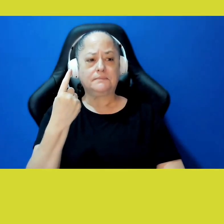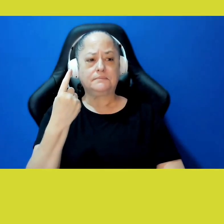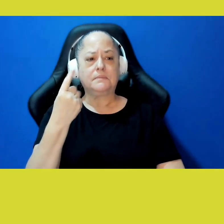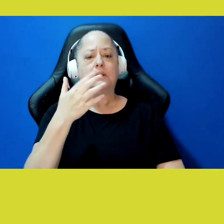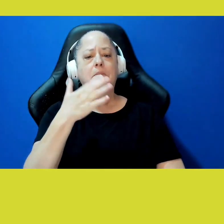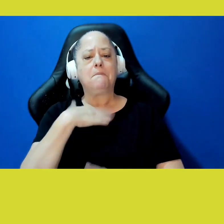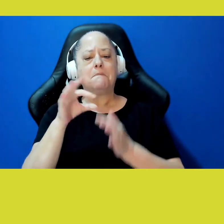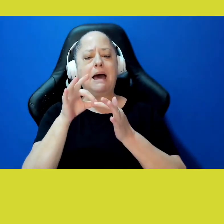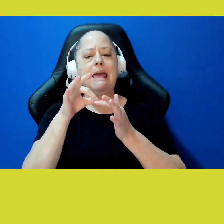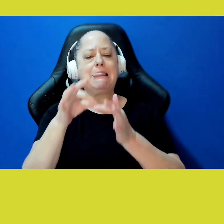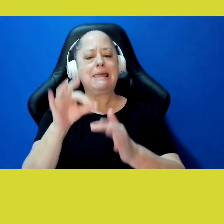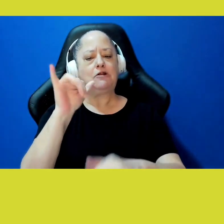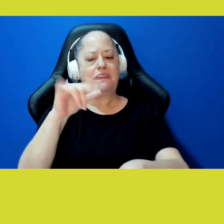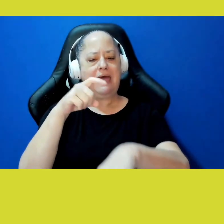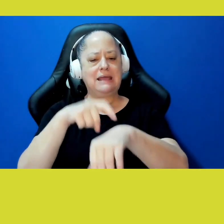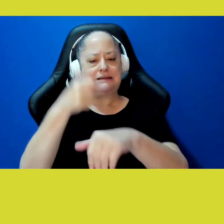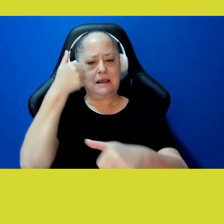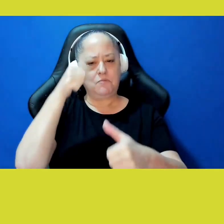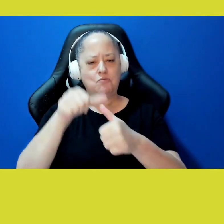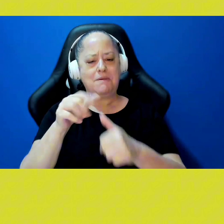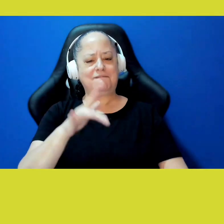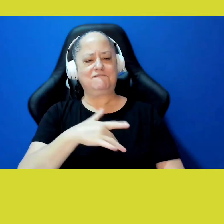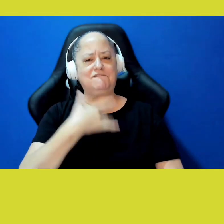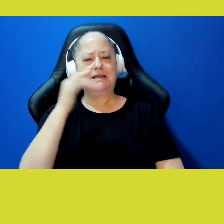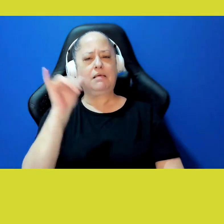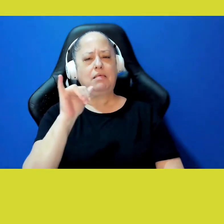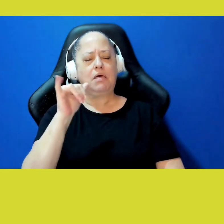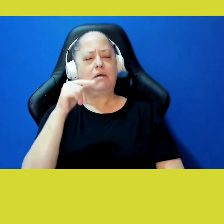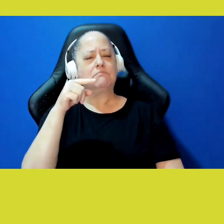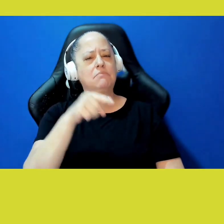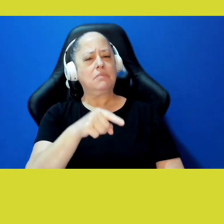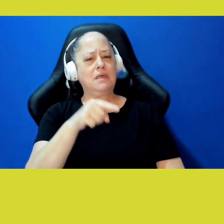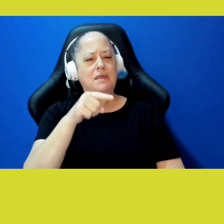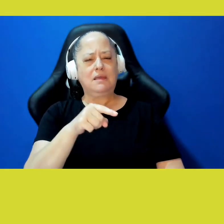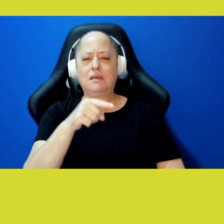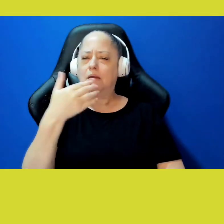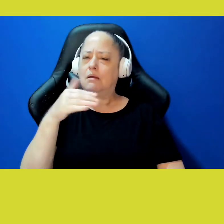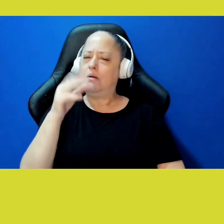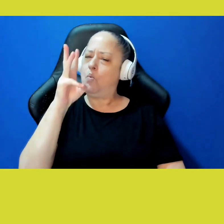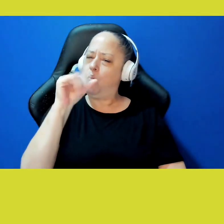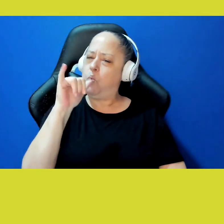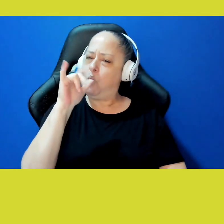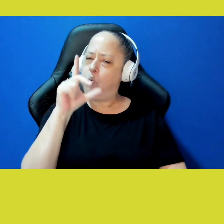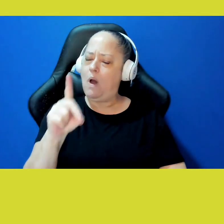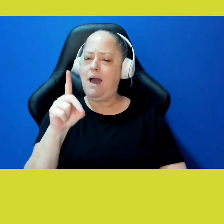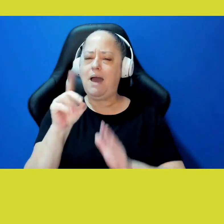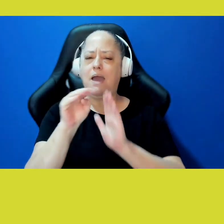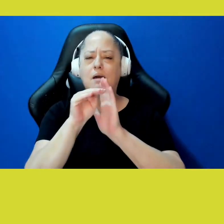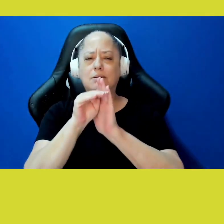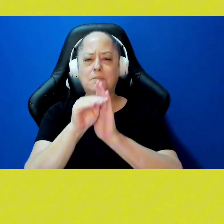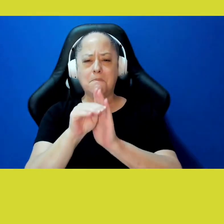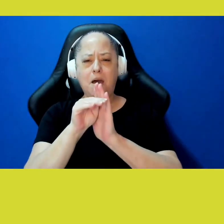at the time, I remember feeling like, wow, this is just a wild model. Like this is, it's really